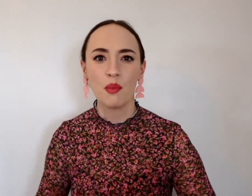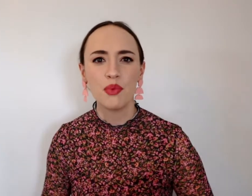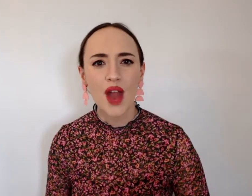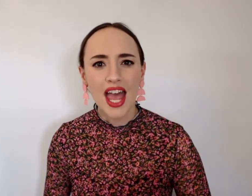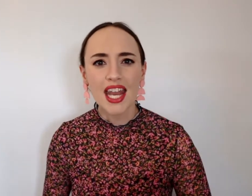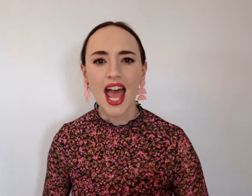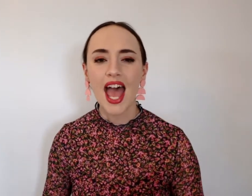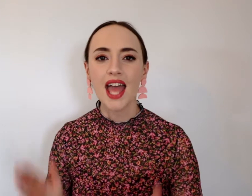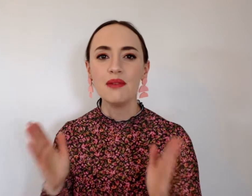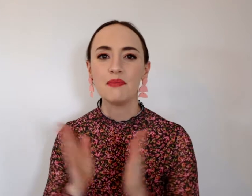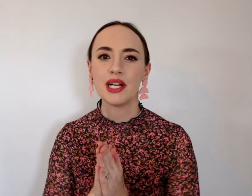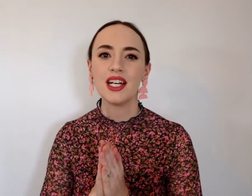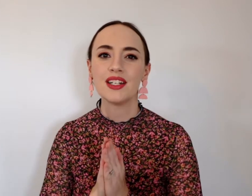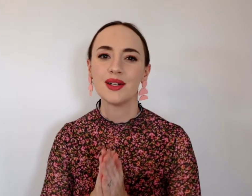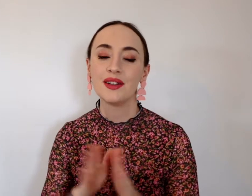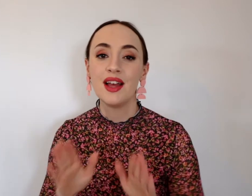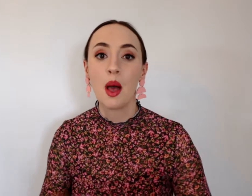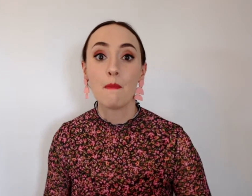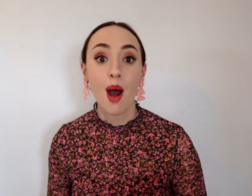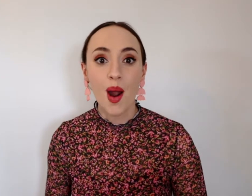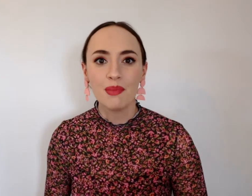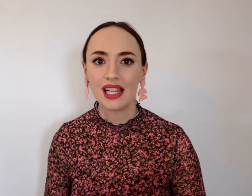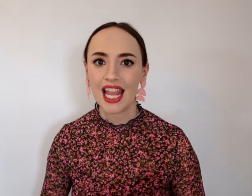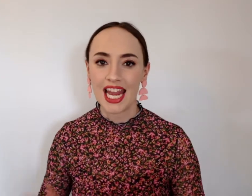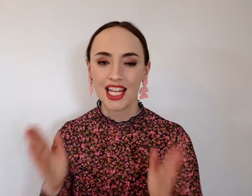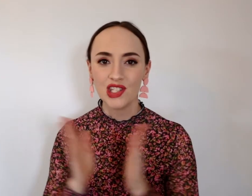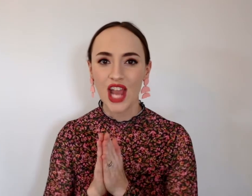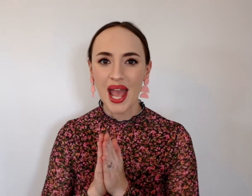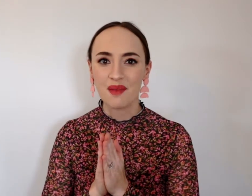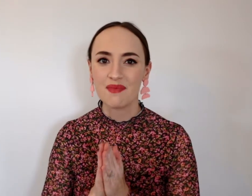Bread and butter Marmalade and jam